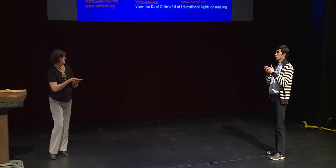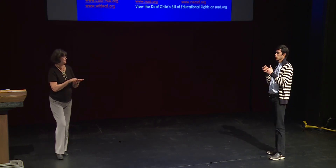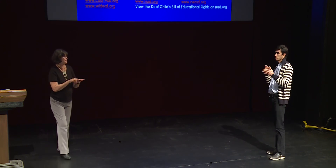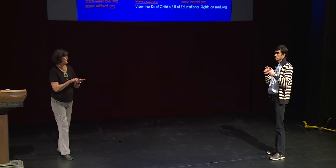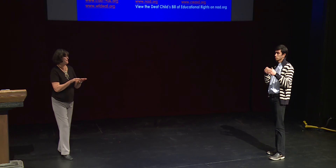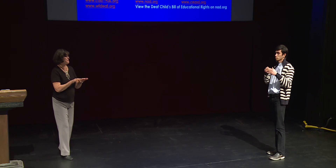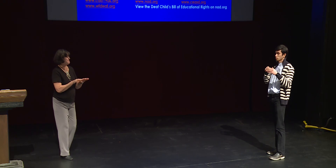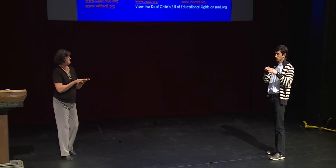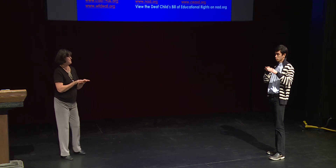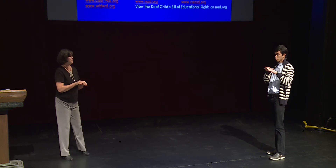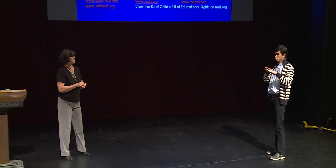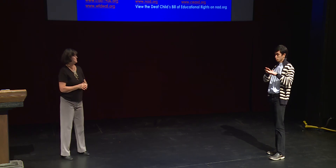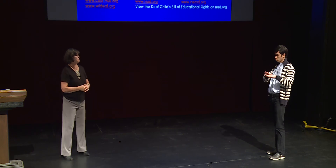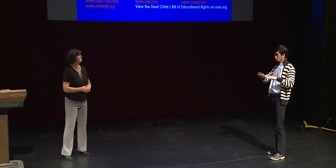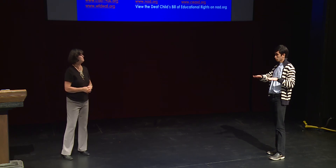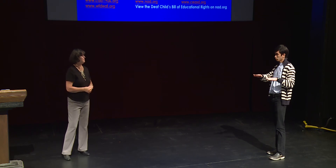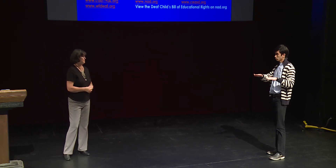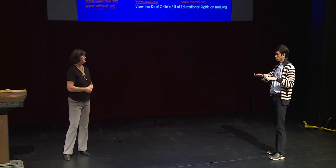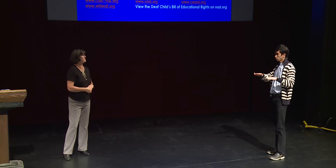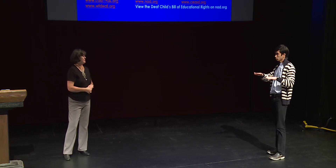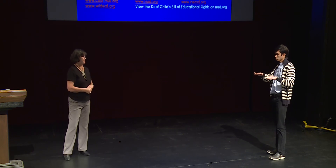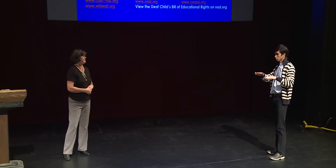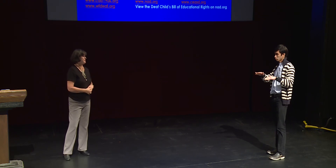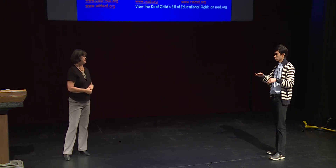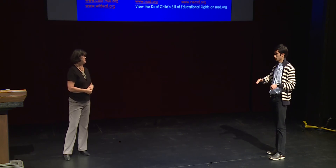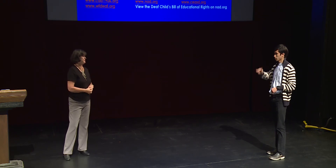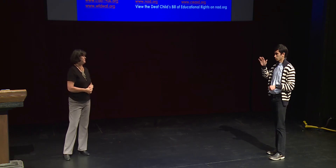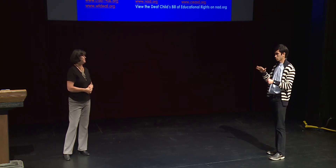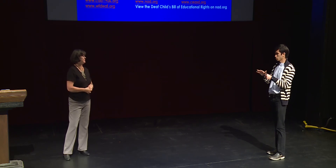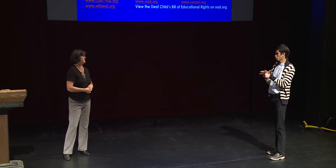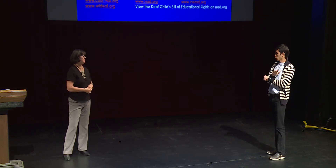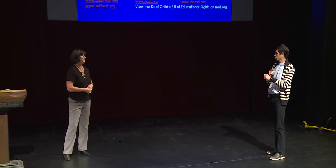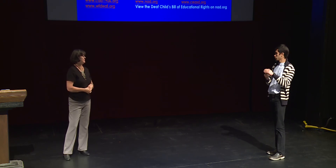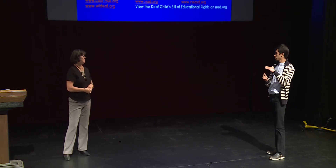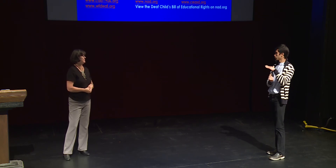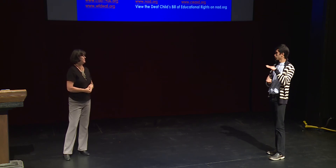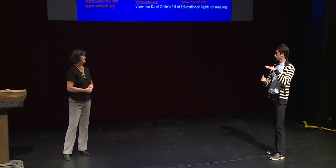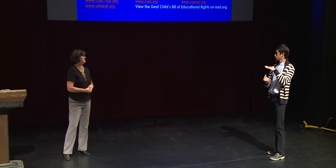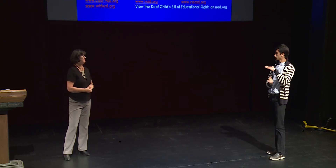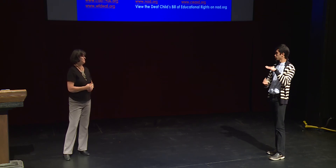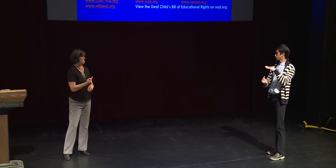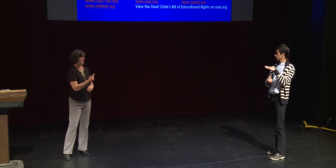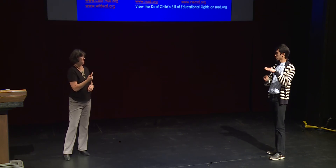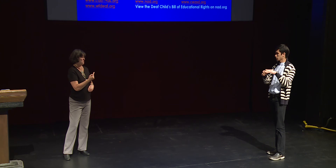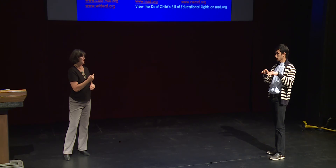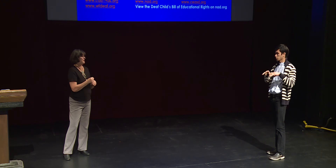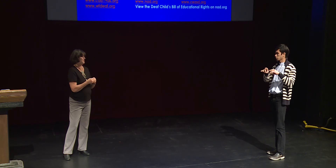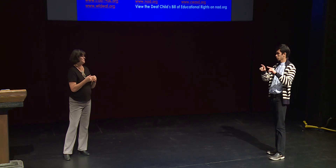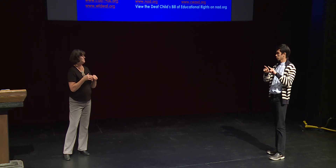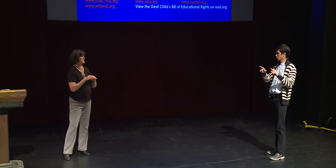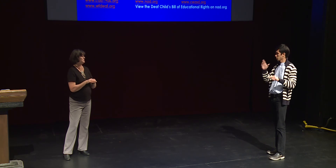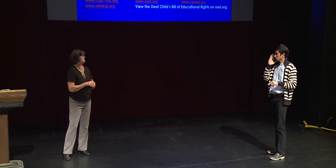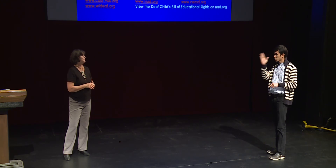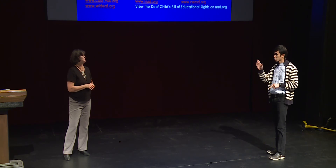Do you mean if they're in a mainstream setting? I'm talking about if children are completely isolated.